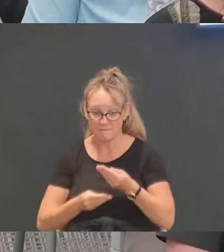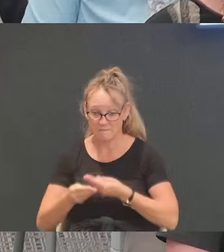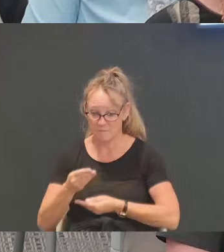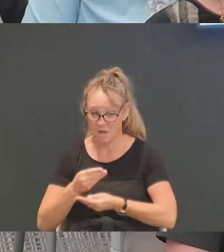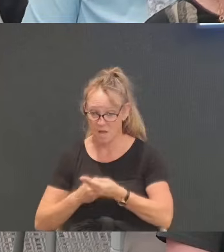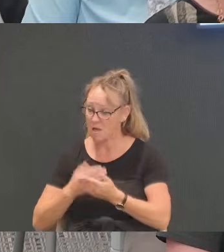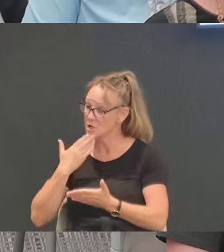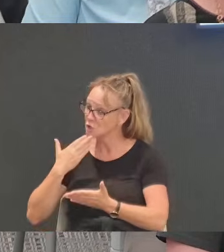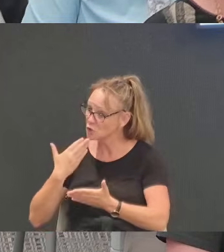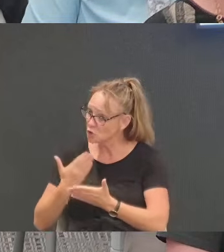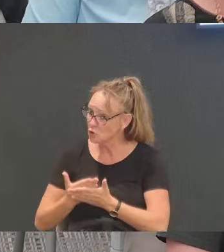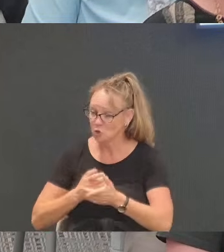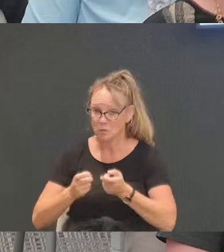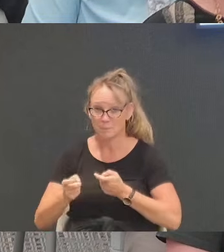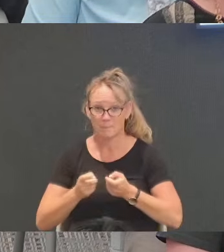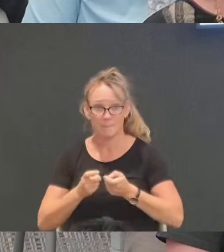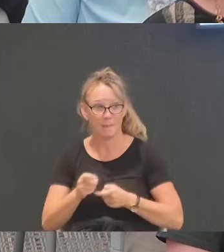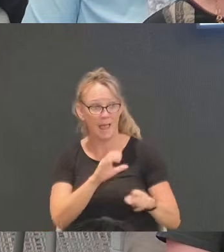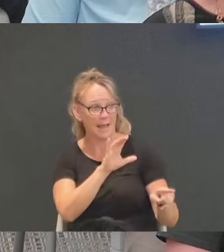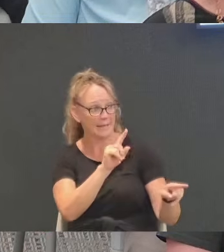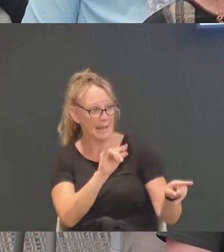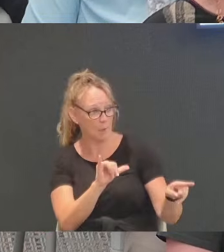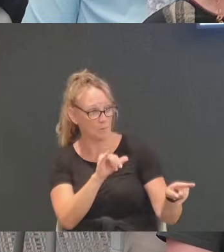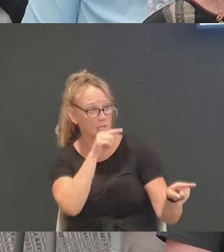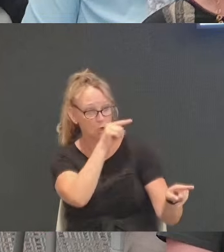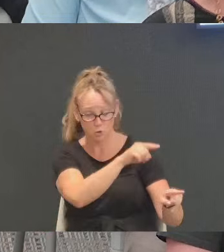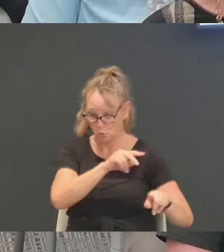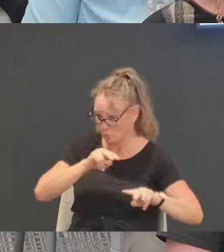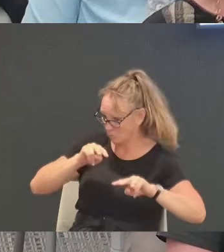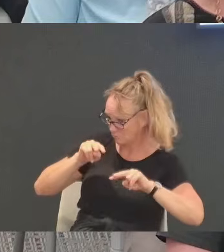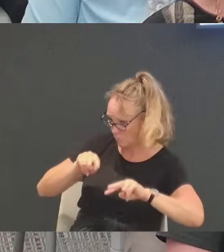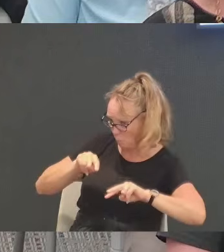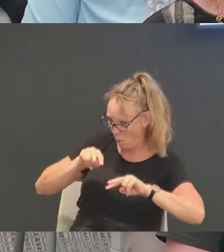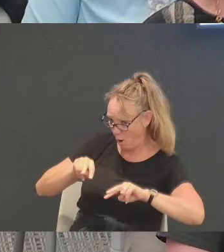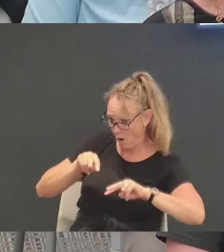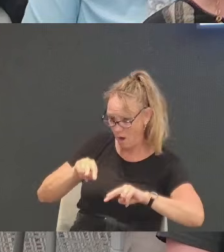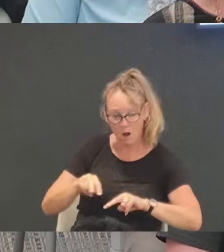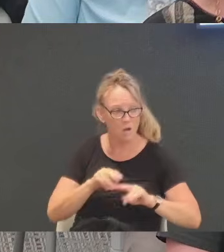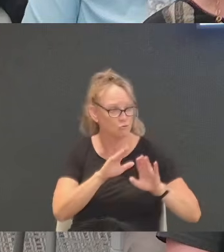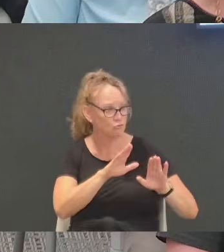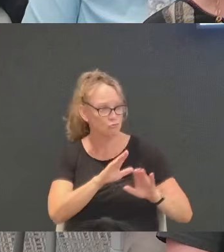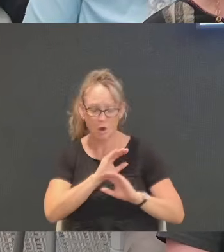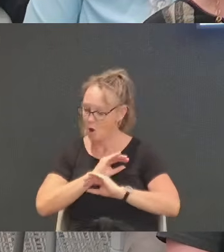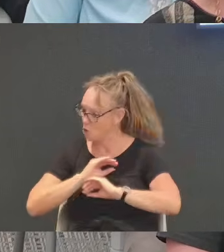been a great steward of those funds. There have been no findings, no compliance issues